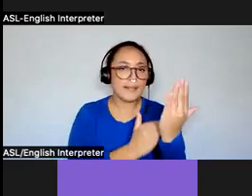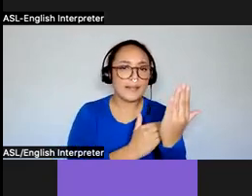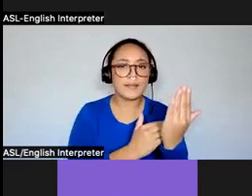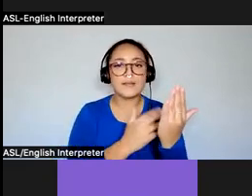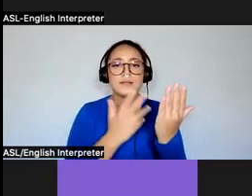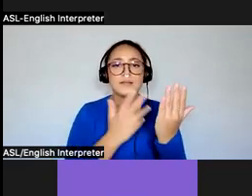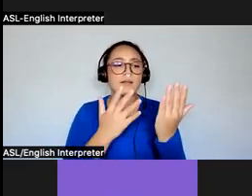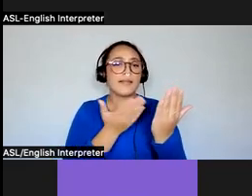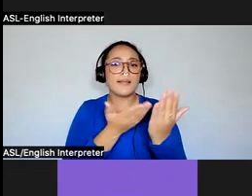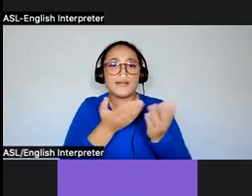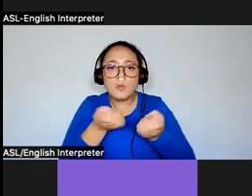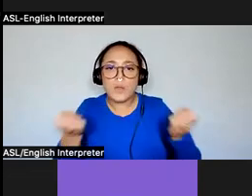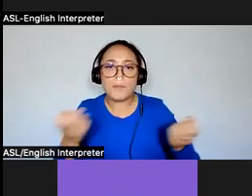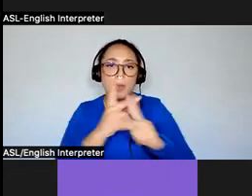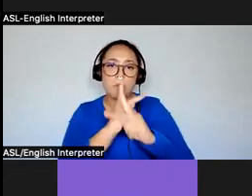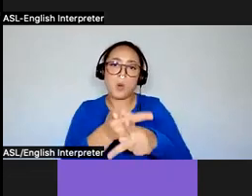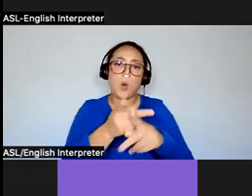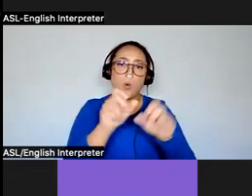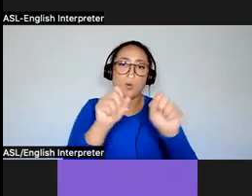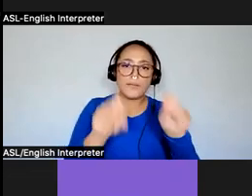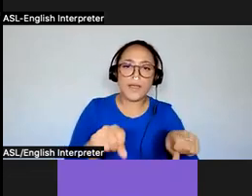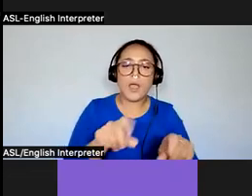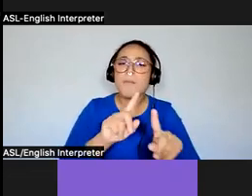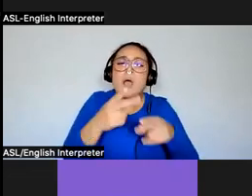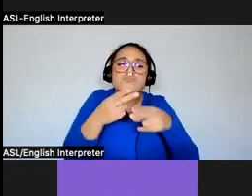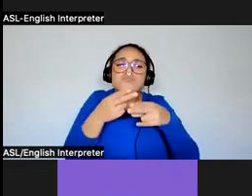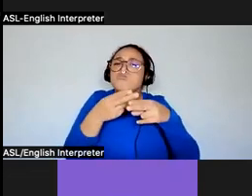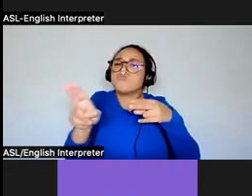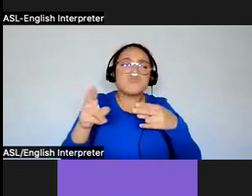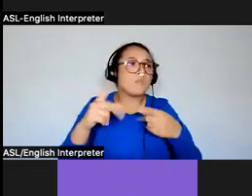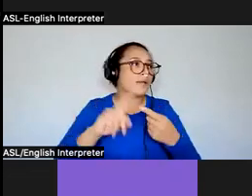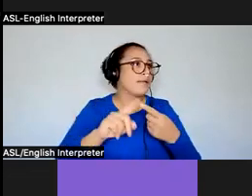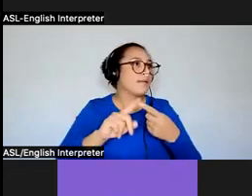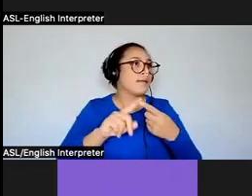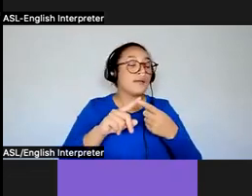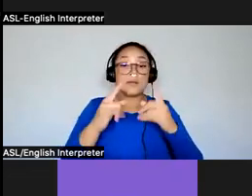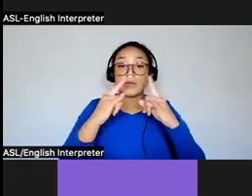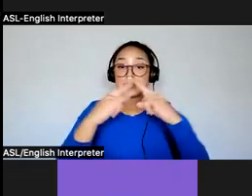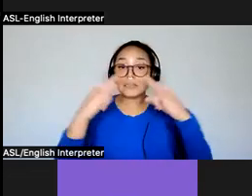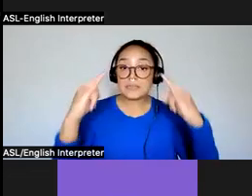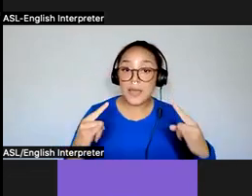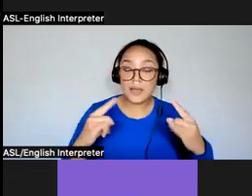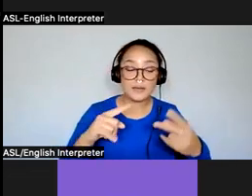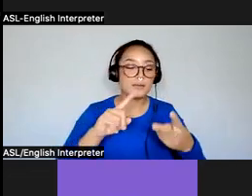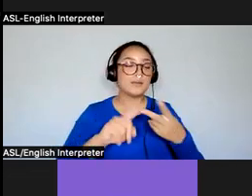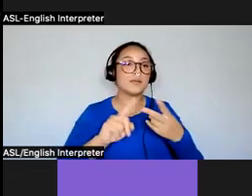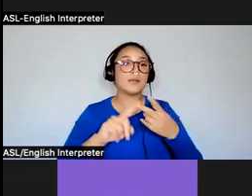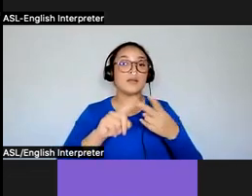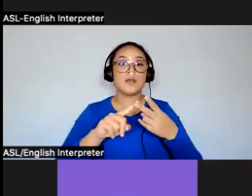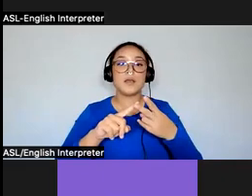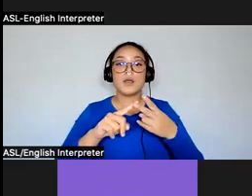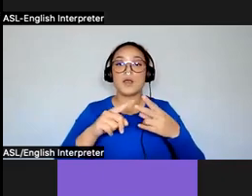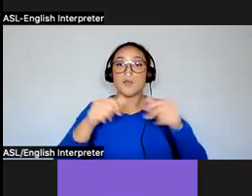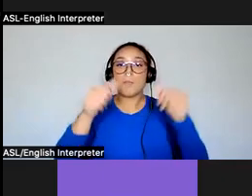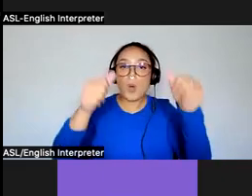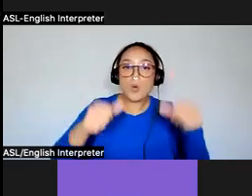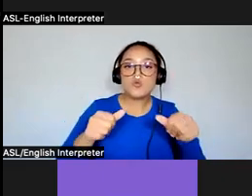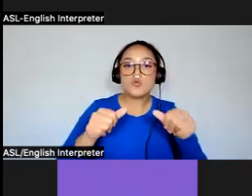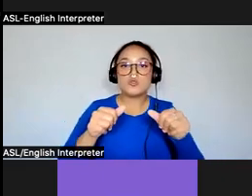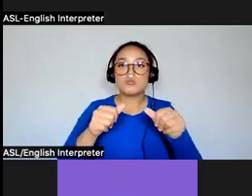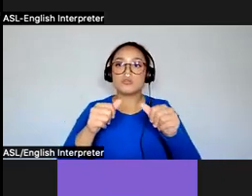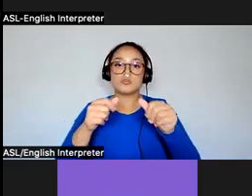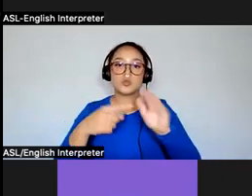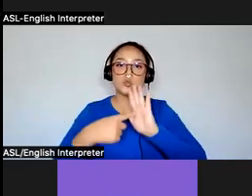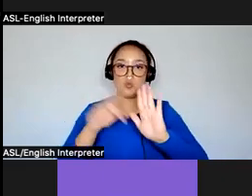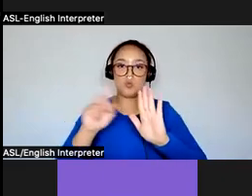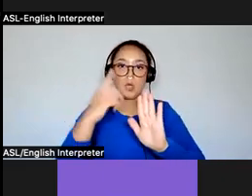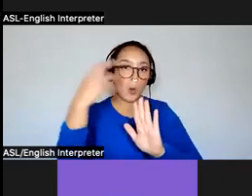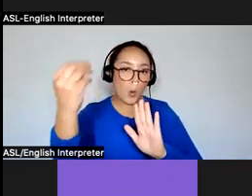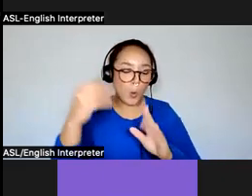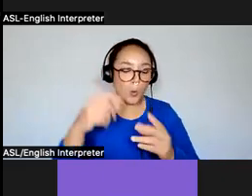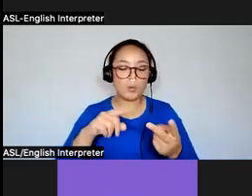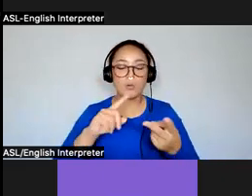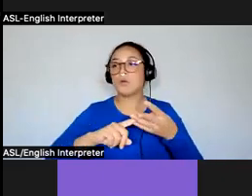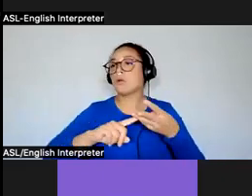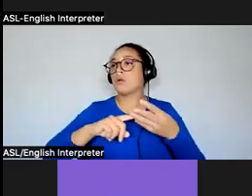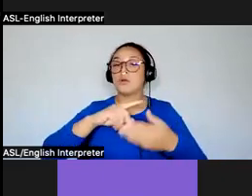But a real quick overview are tents, Wayfinding, signage, tables, chairs, pieces like that